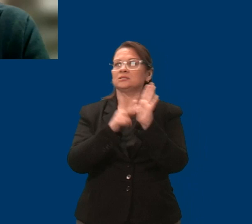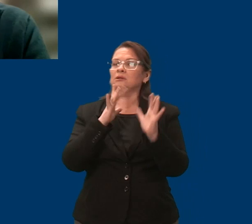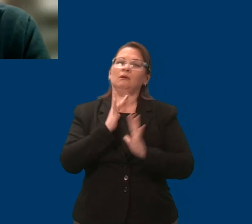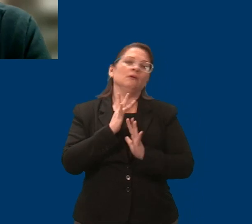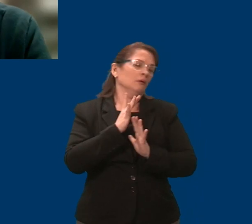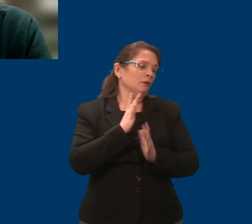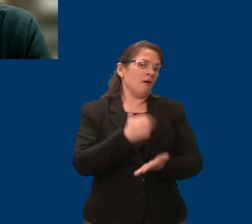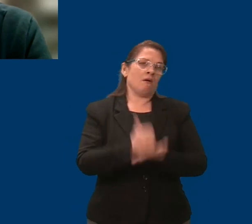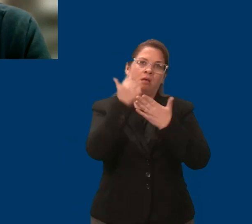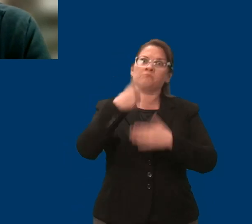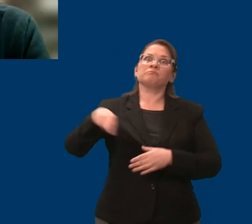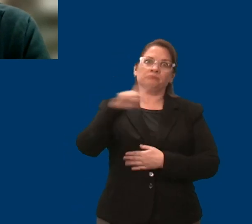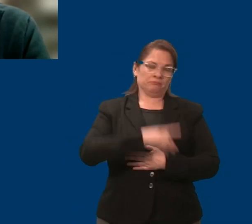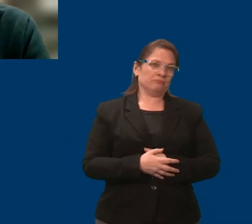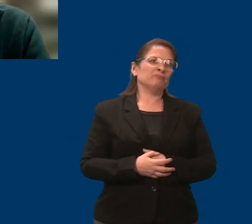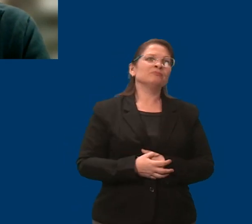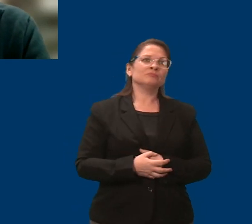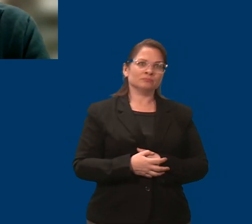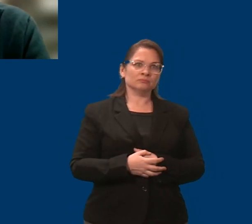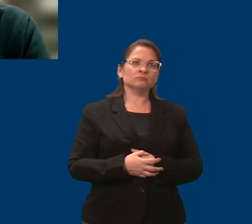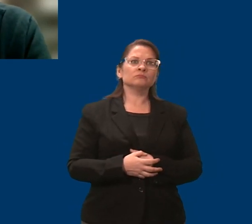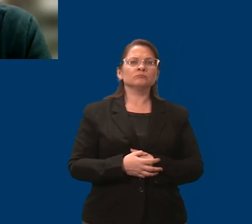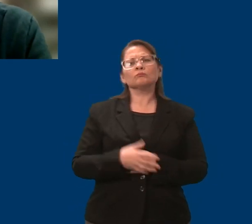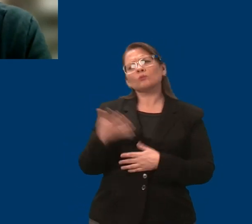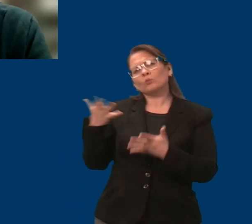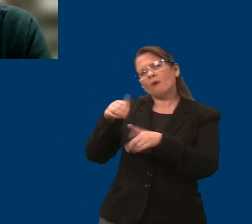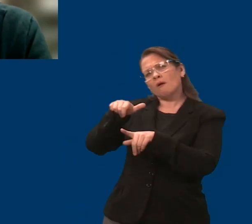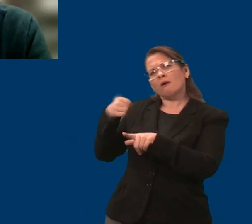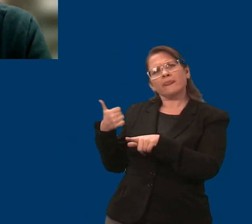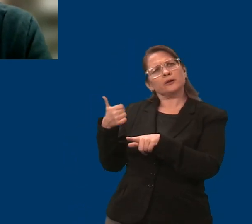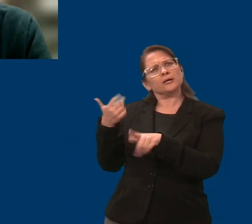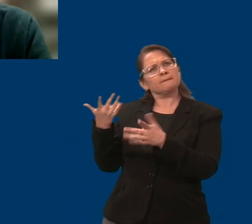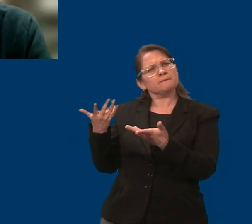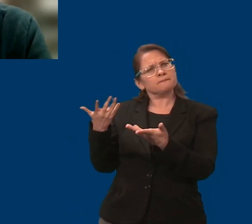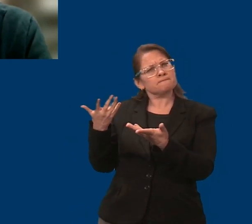What else do you think needs to be done to make sure people with disabilities